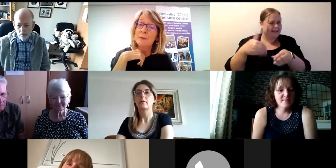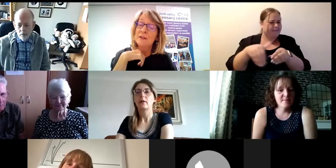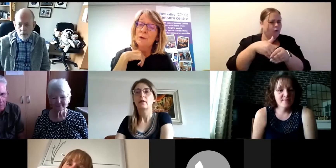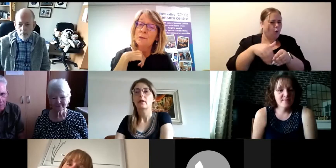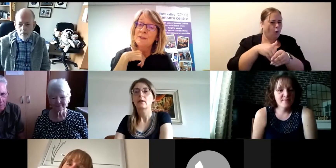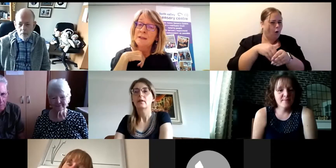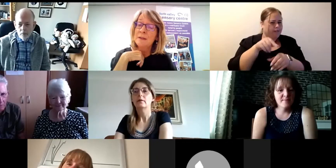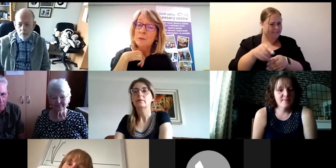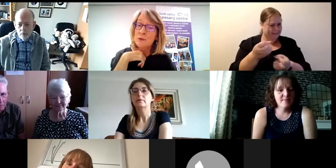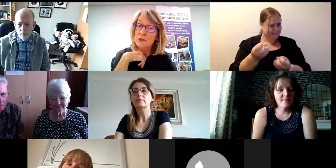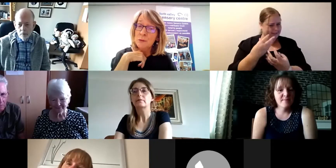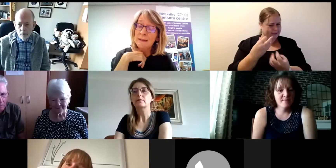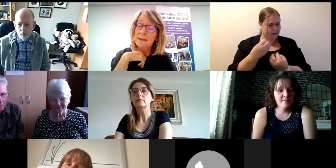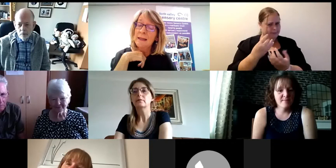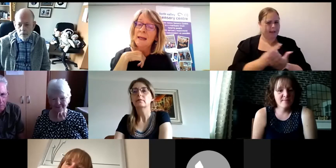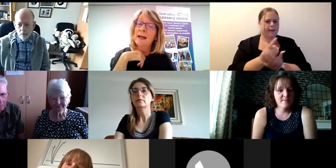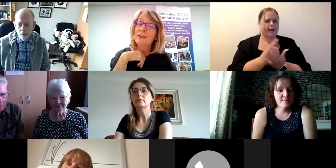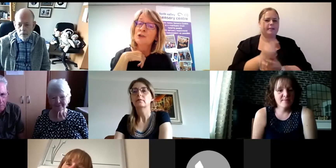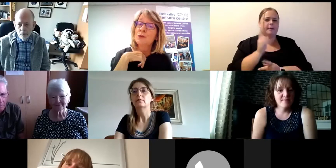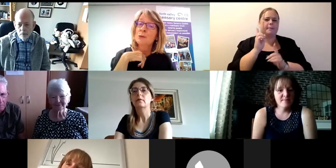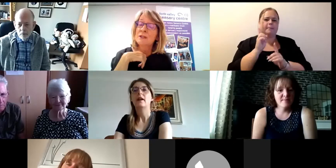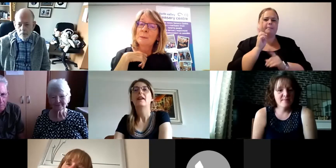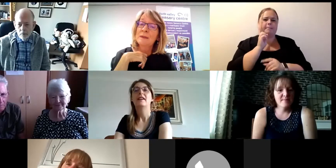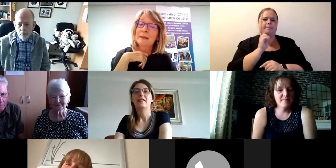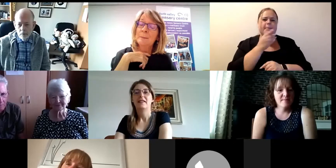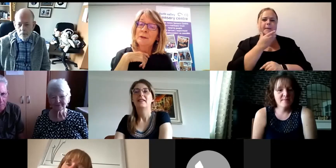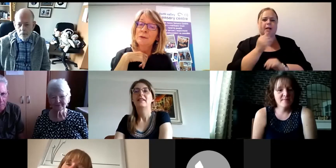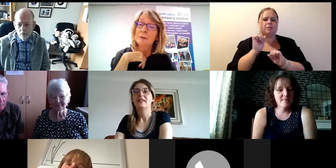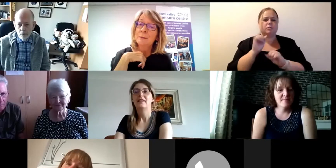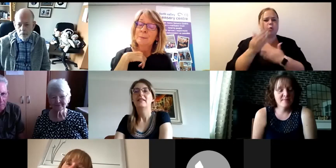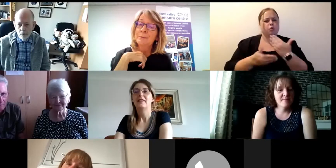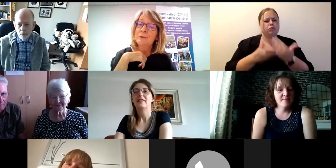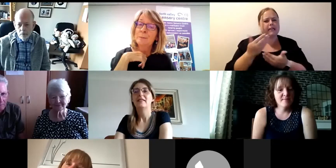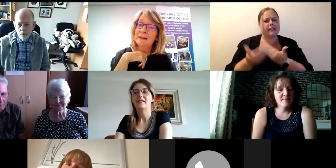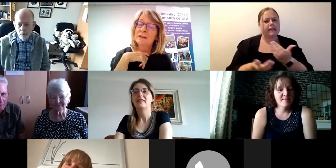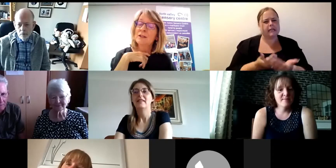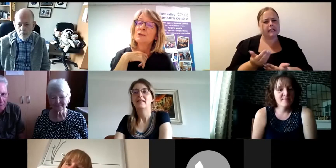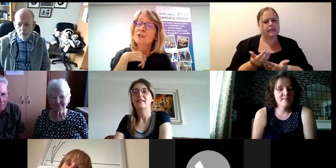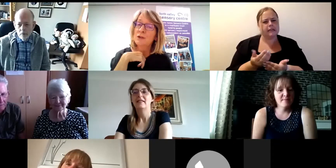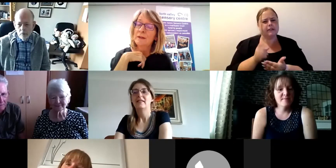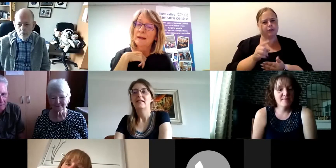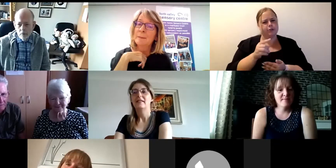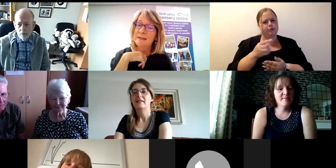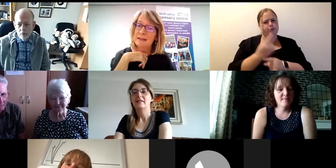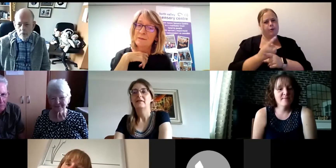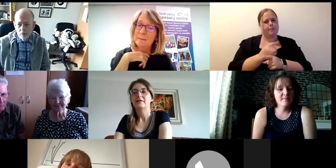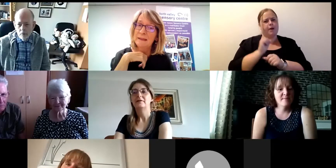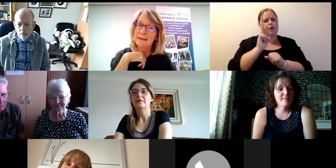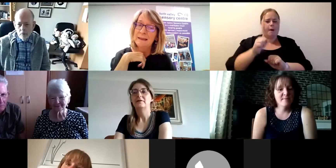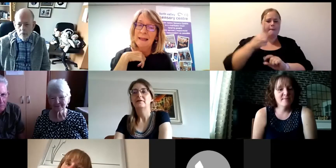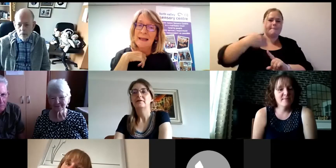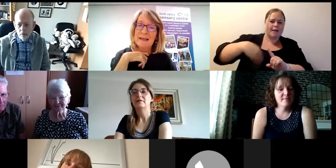were involved in the people's stories? And you told us a bit about your background, growing up in a deaf family.